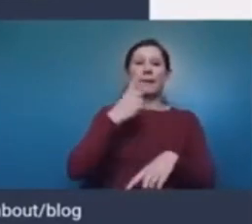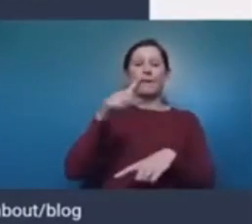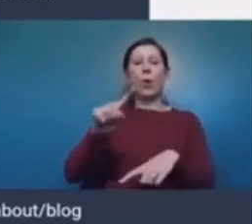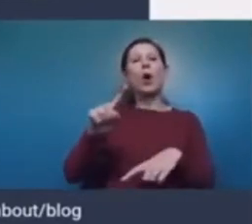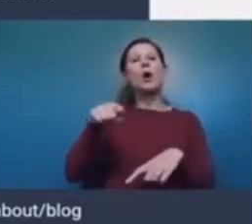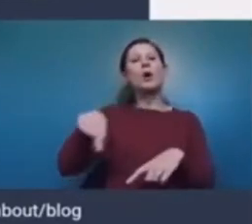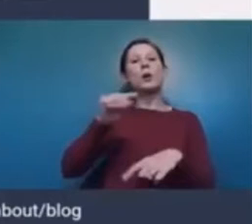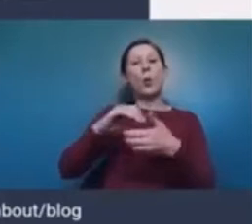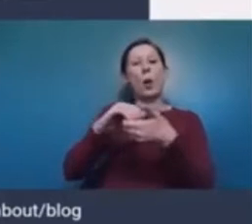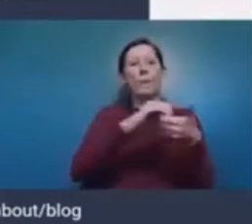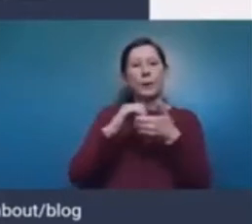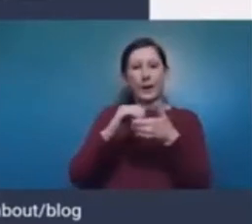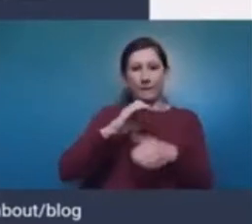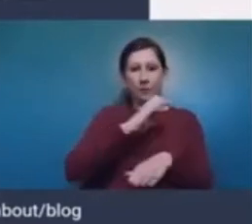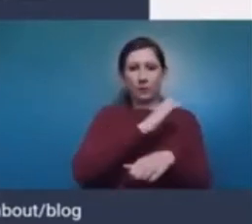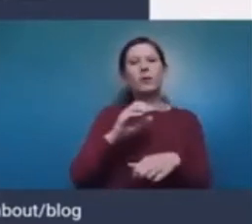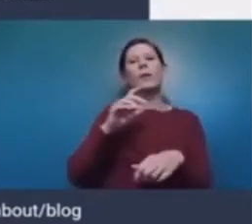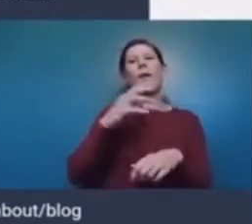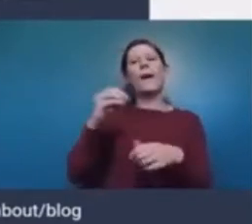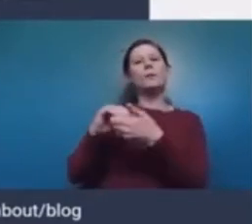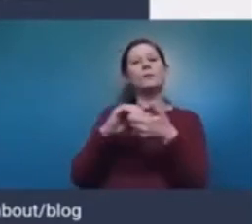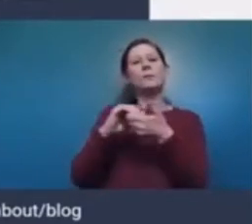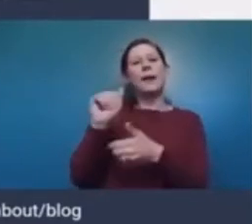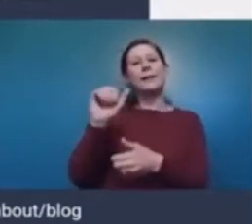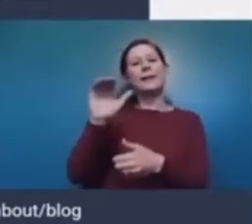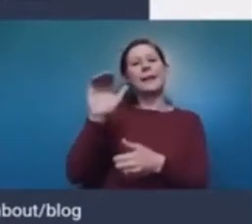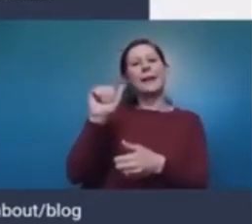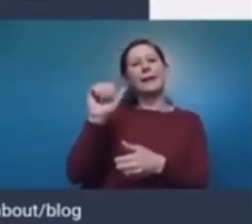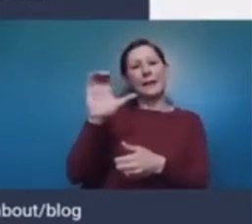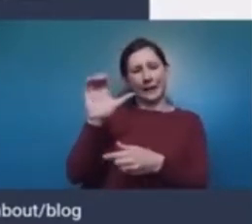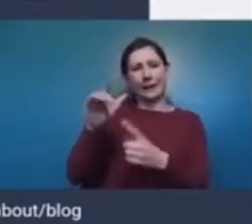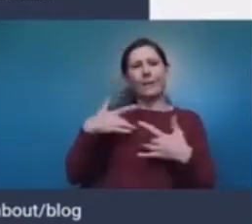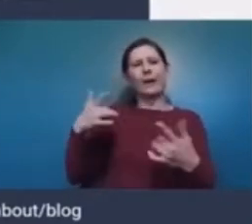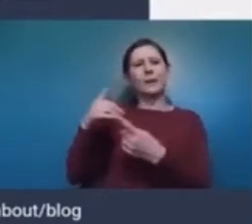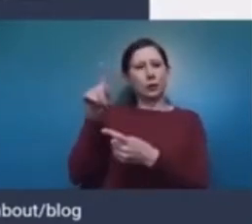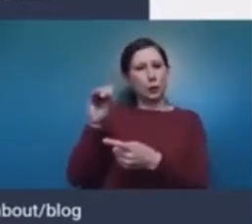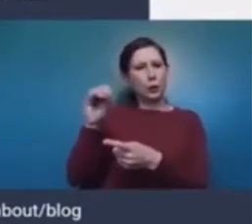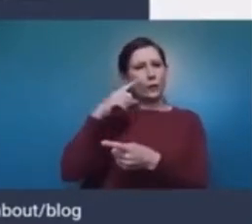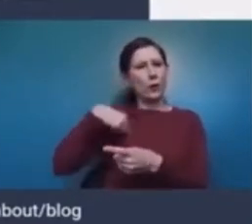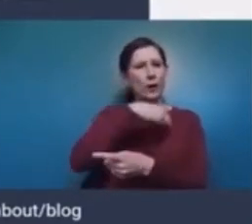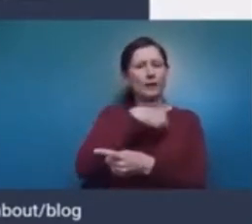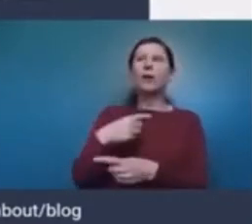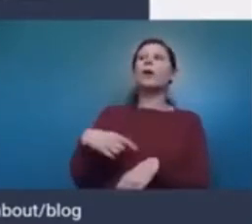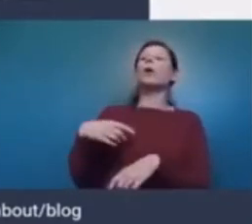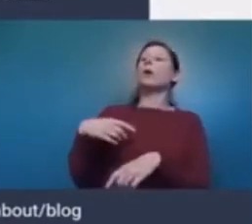Cooperative and has coordinated ACAC events at the Zoo with us. We're so happy to have her present today. Let's find out